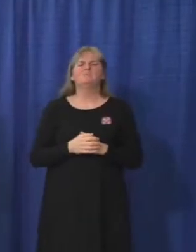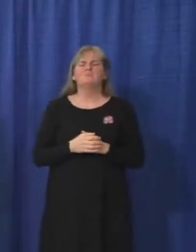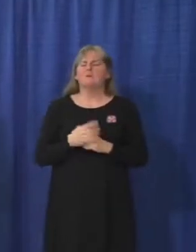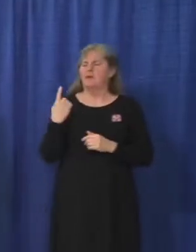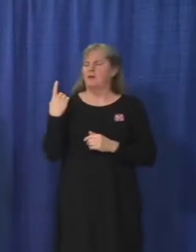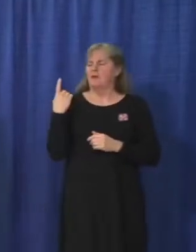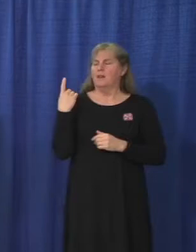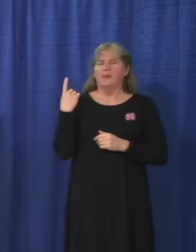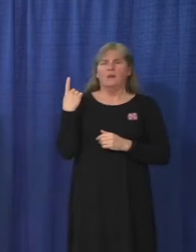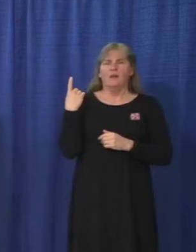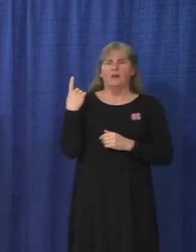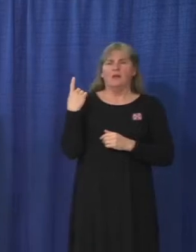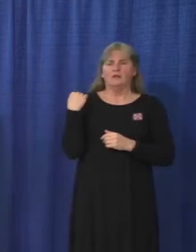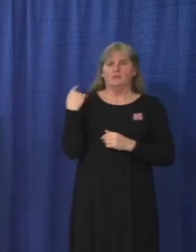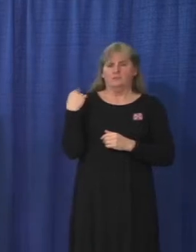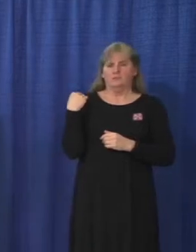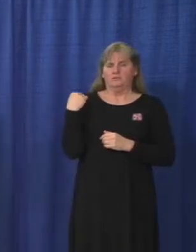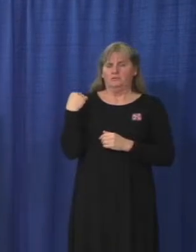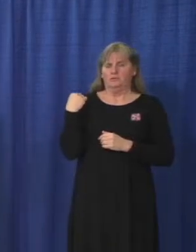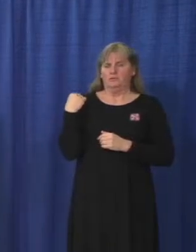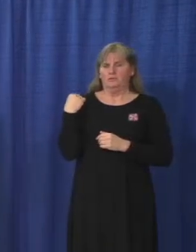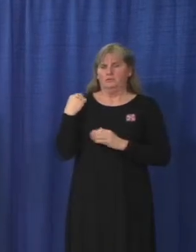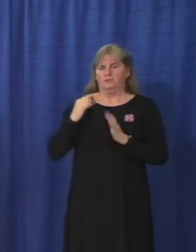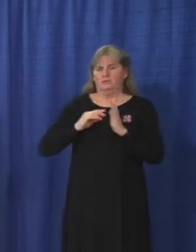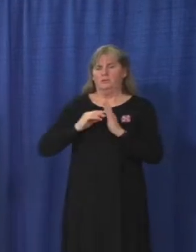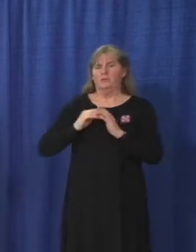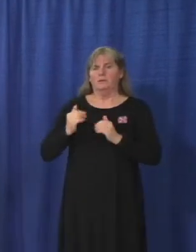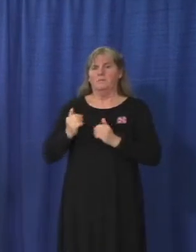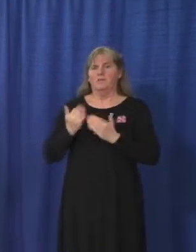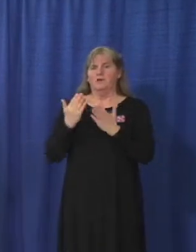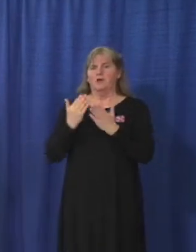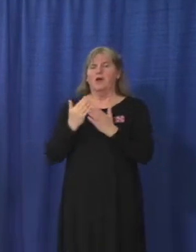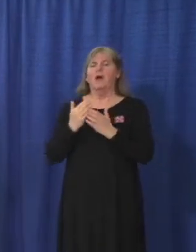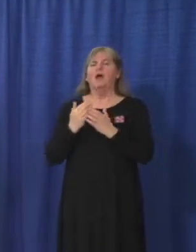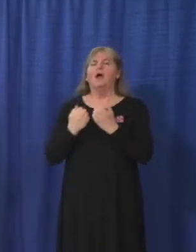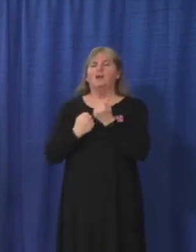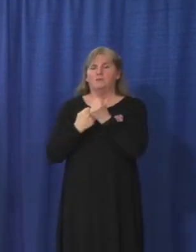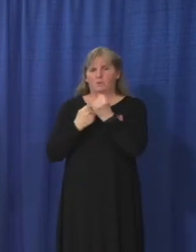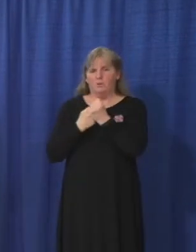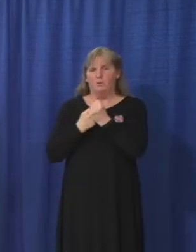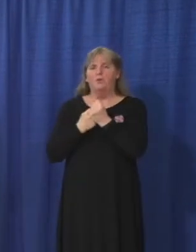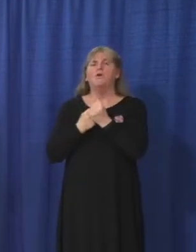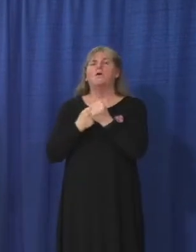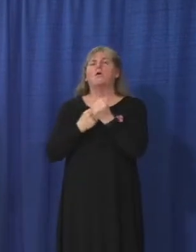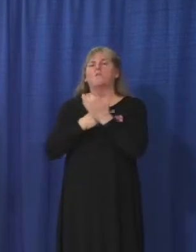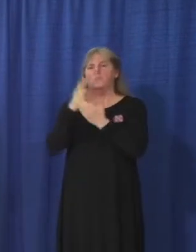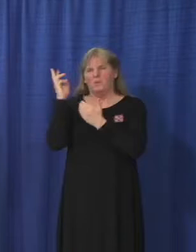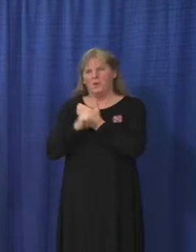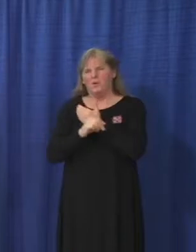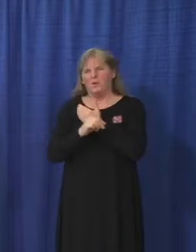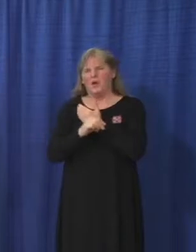regional relief loan program for businesses which covers costs that help businesses stabilize and adapt.